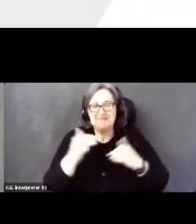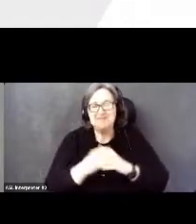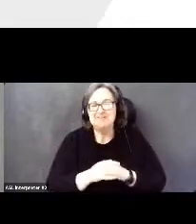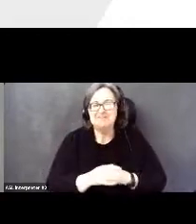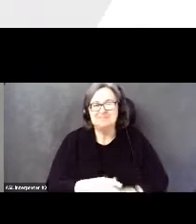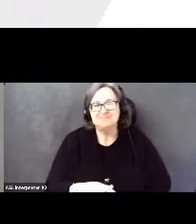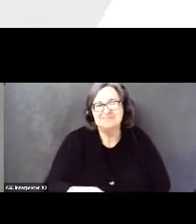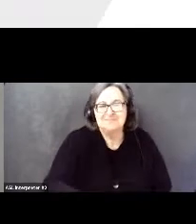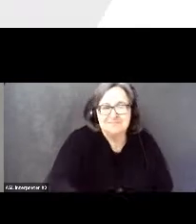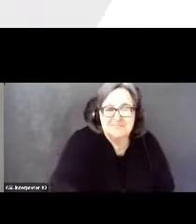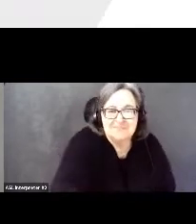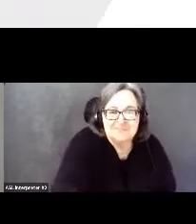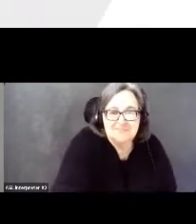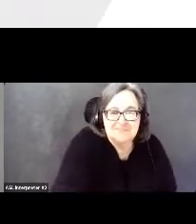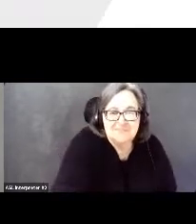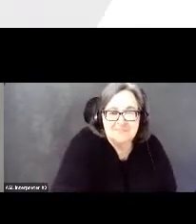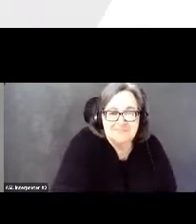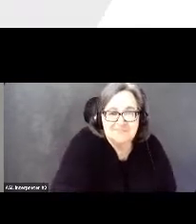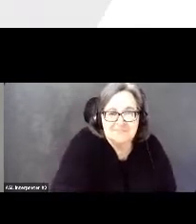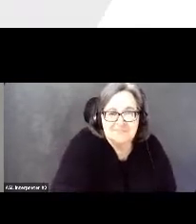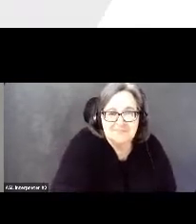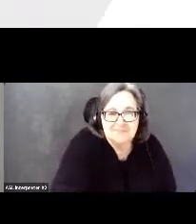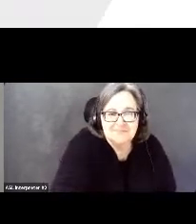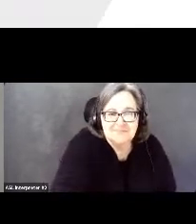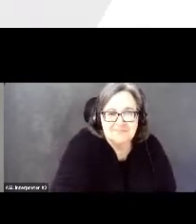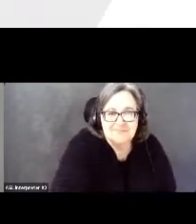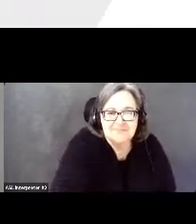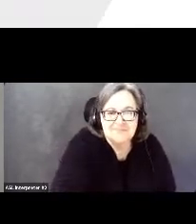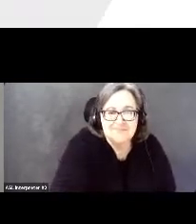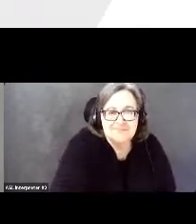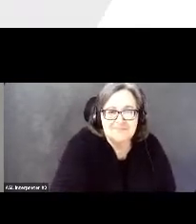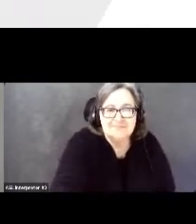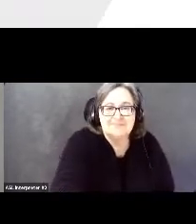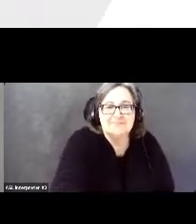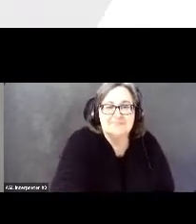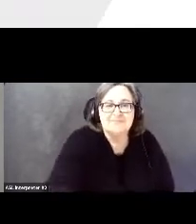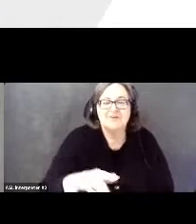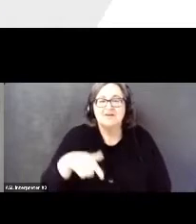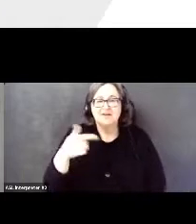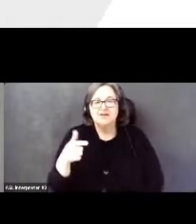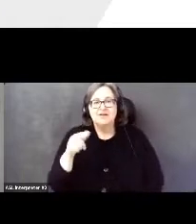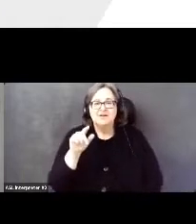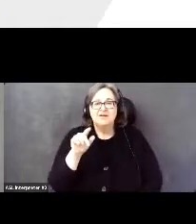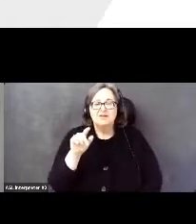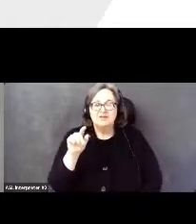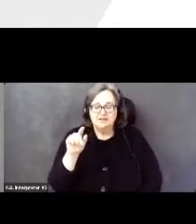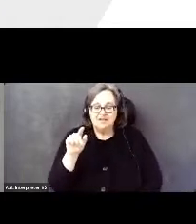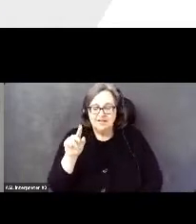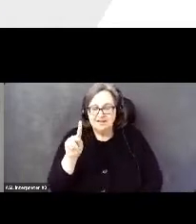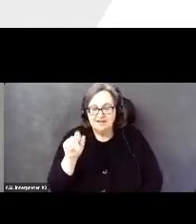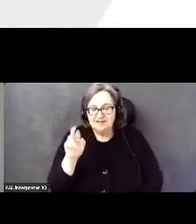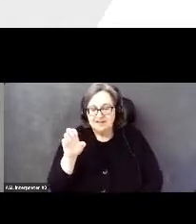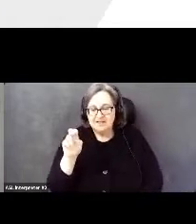faces here. I'm going to go ahead and turn things over to Karen Fehrington. He's with